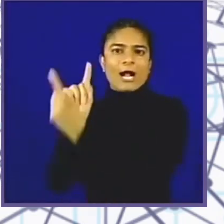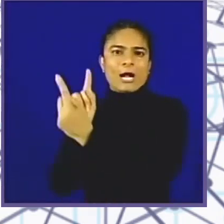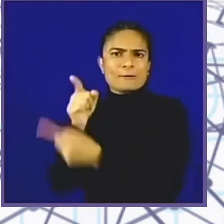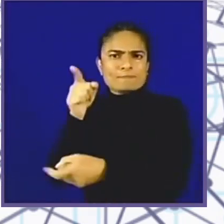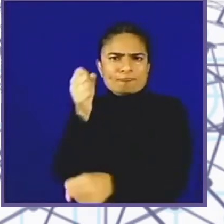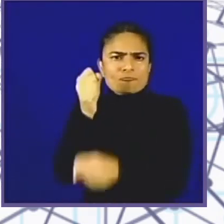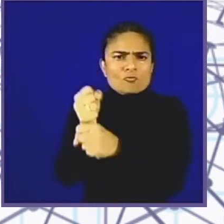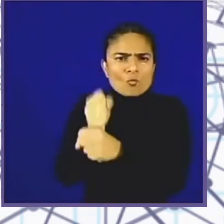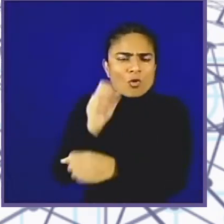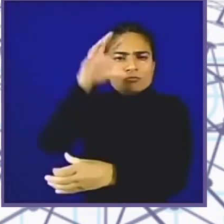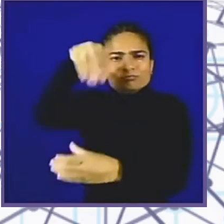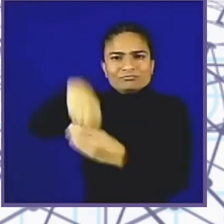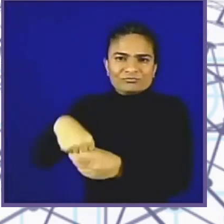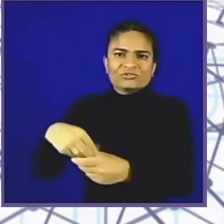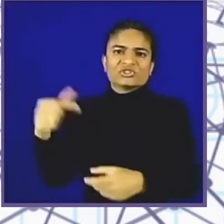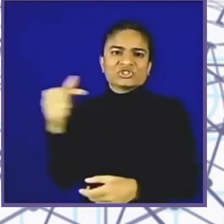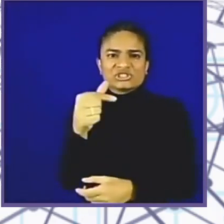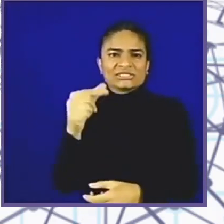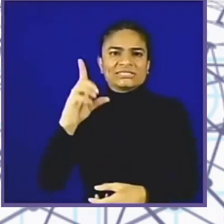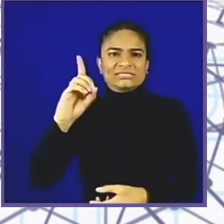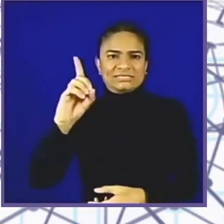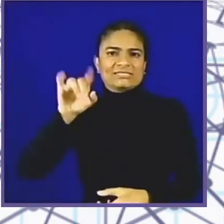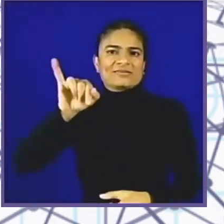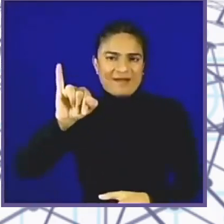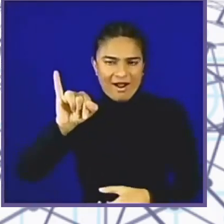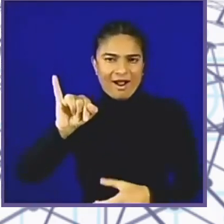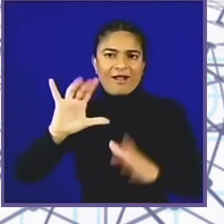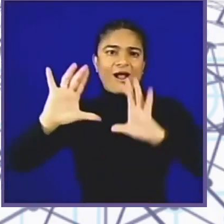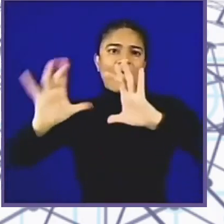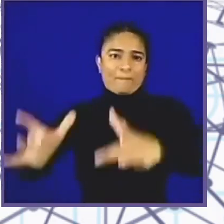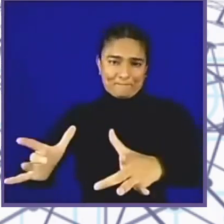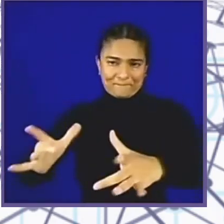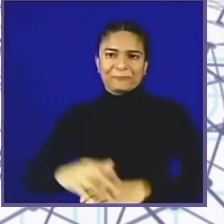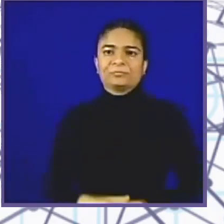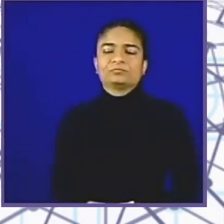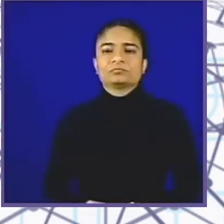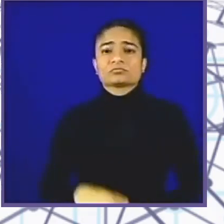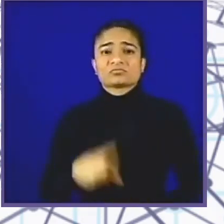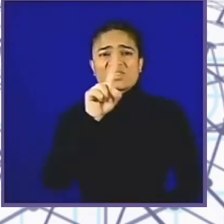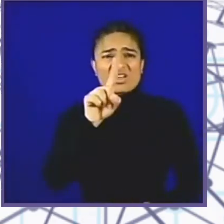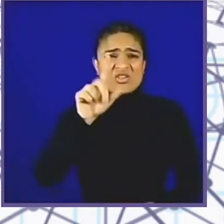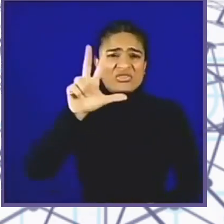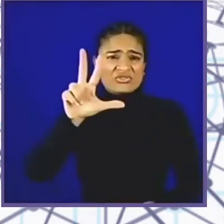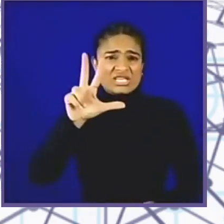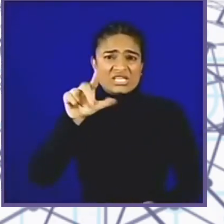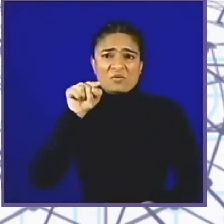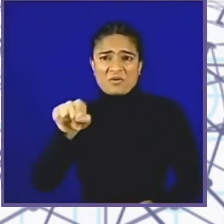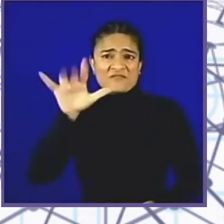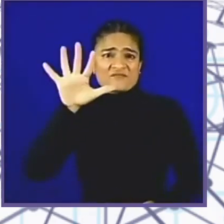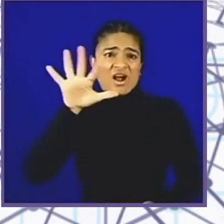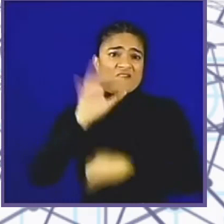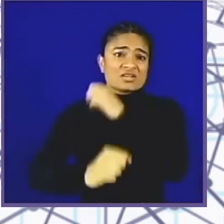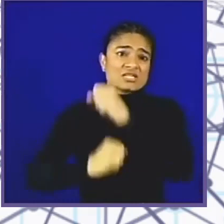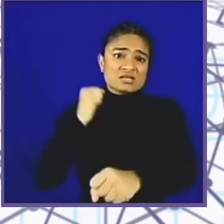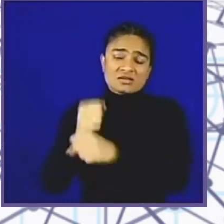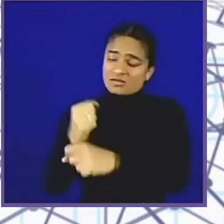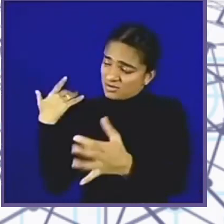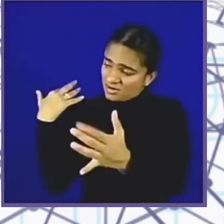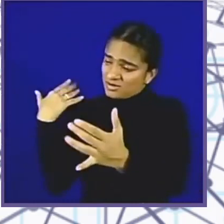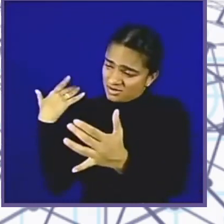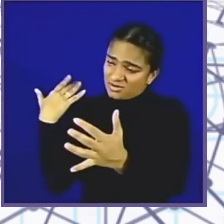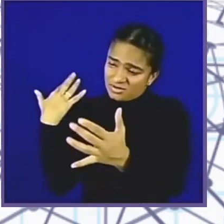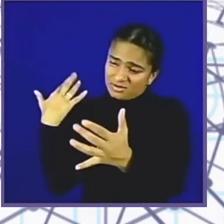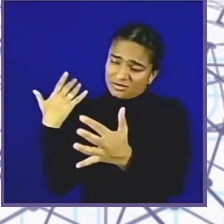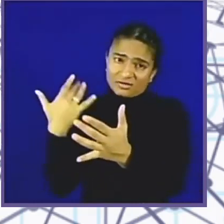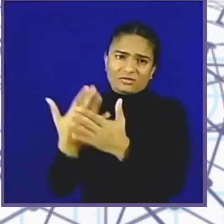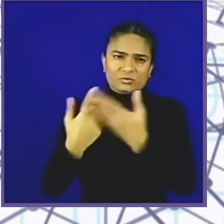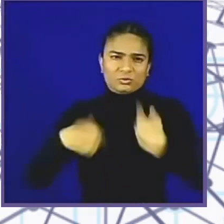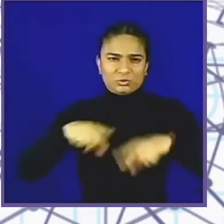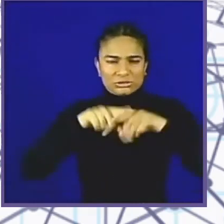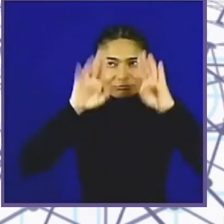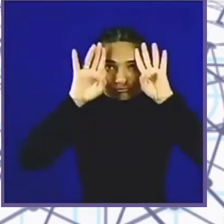technology accelerate. And over the last four years or so we have been driving innovation to